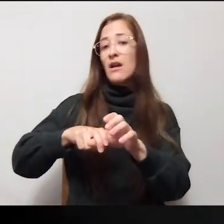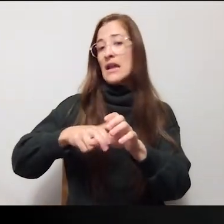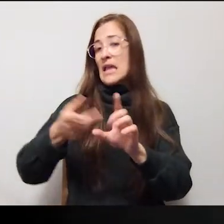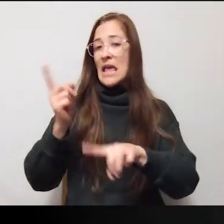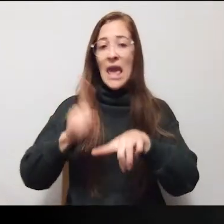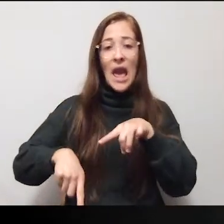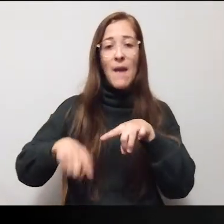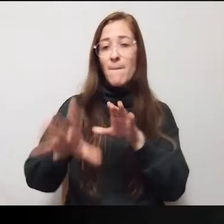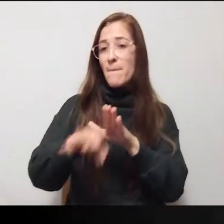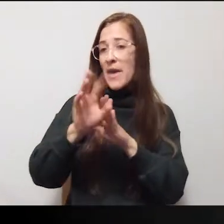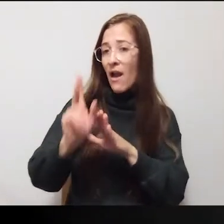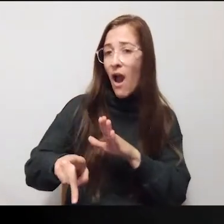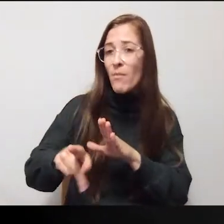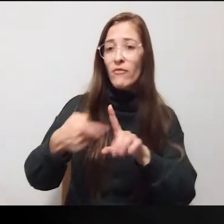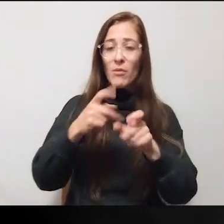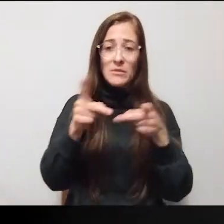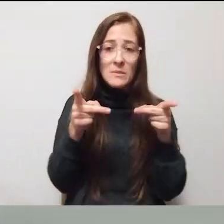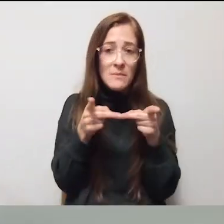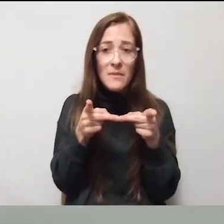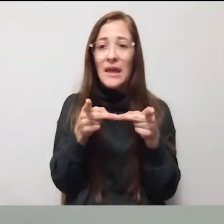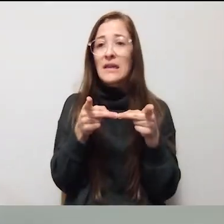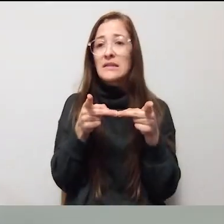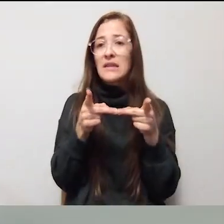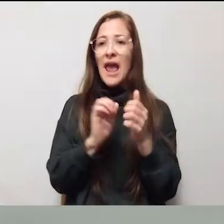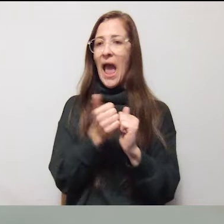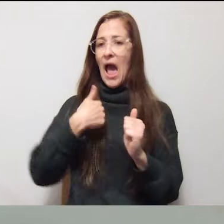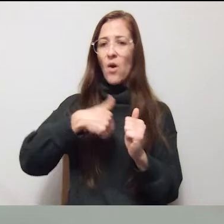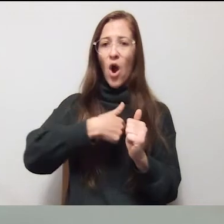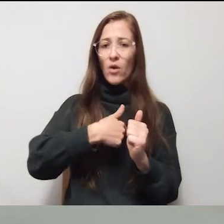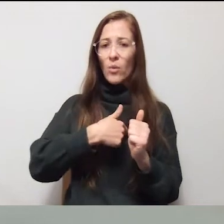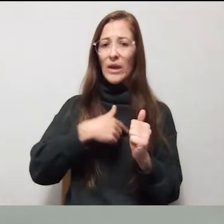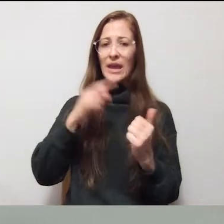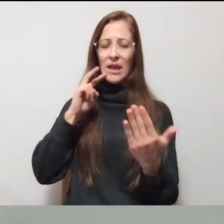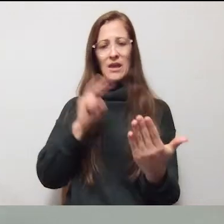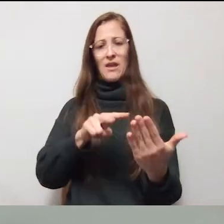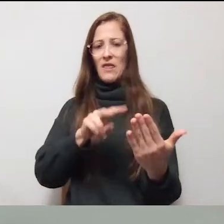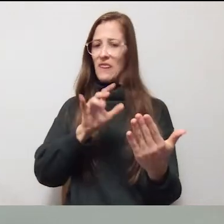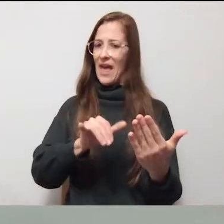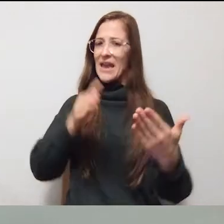to get picked up from a certain service. How are we looking at that overall?